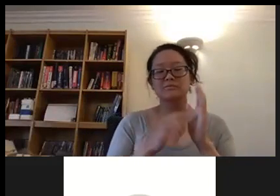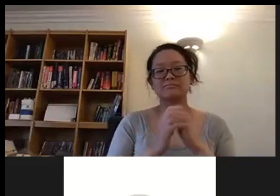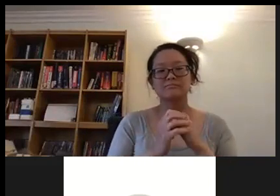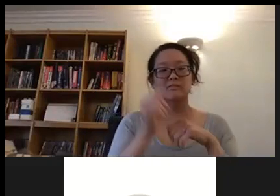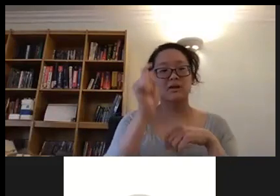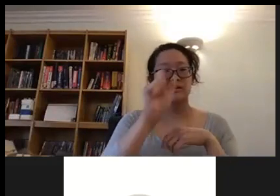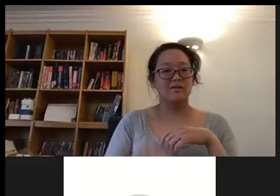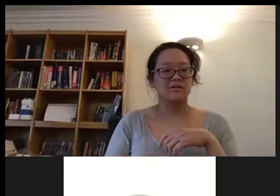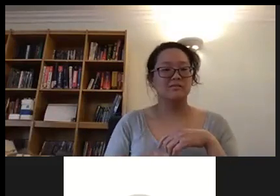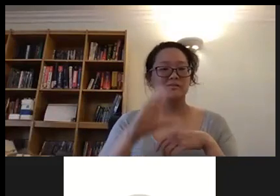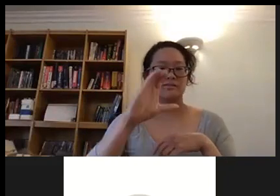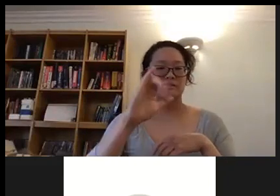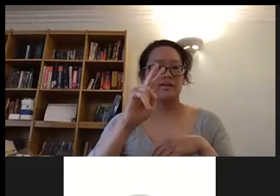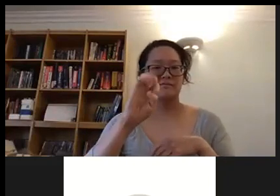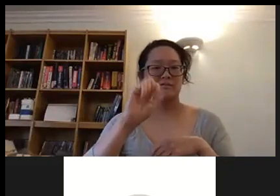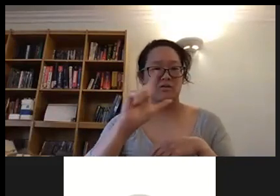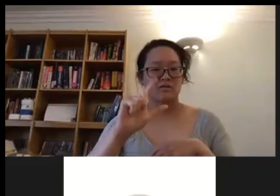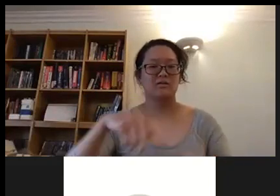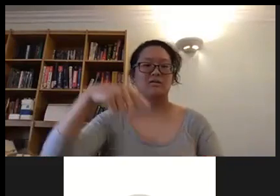a lot of learning growth pains.